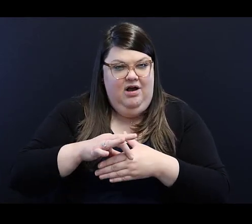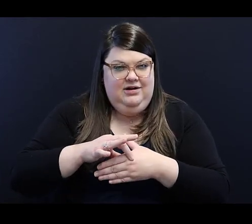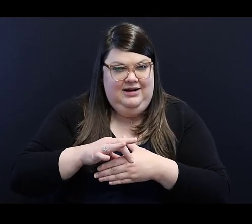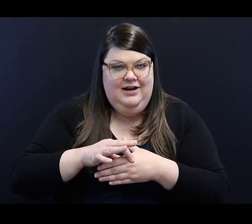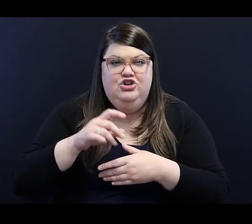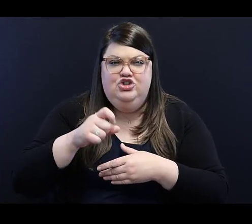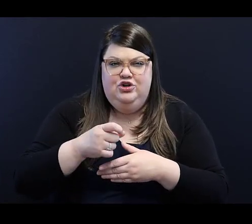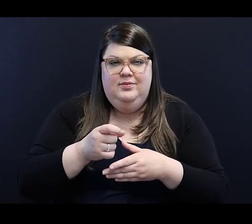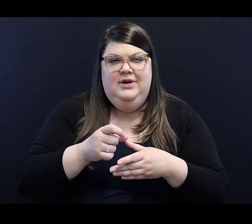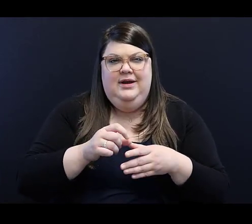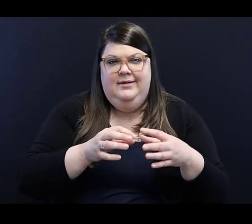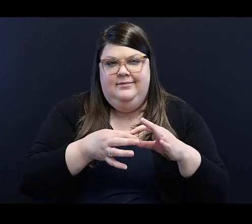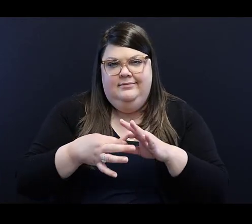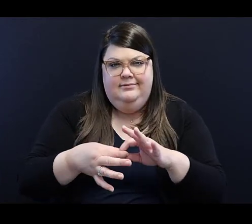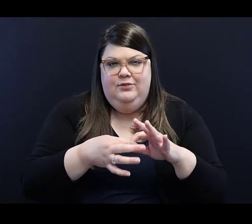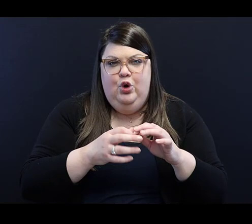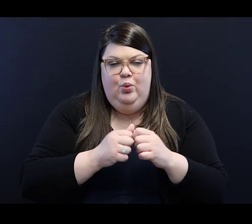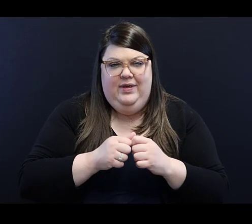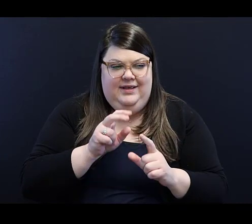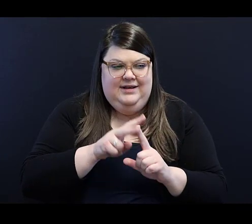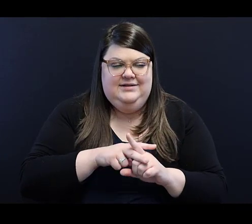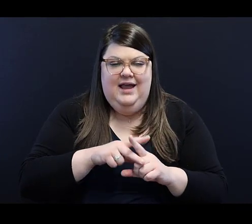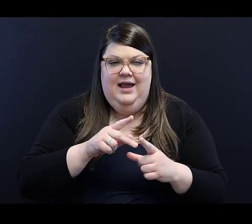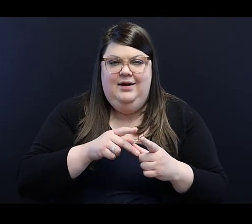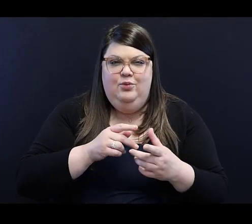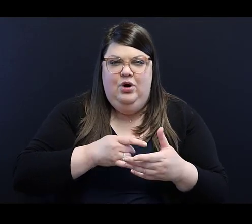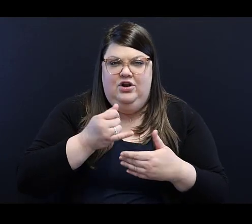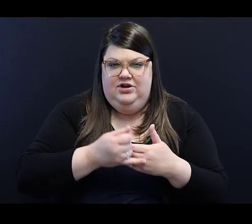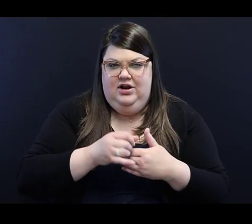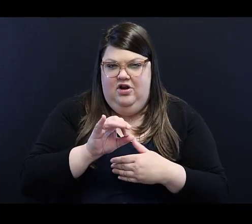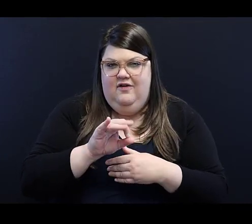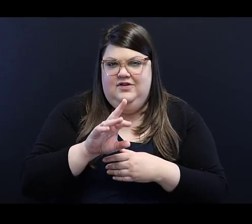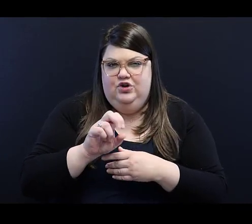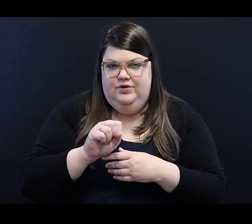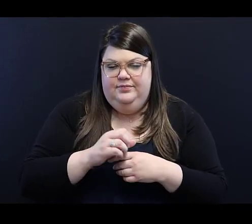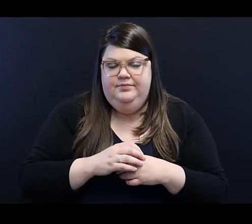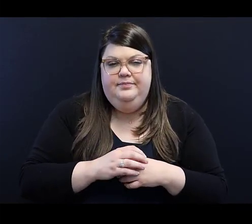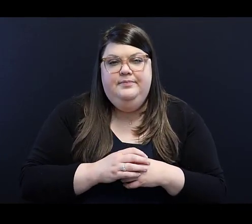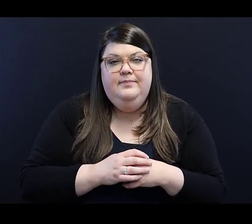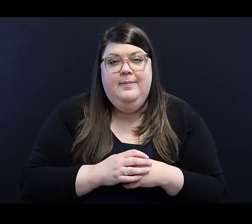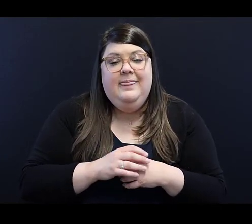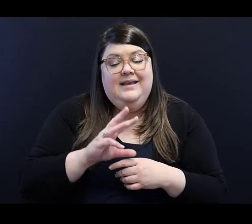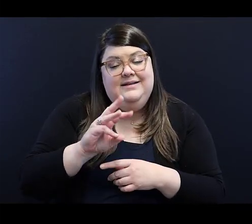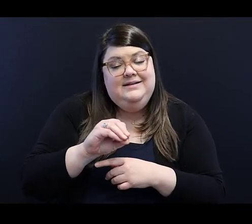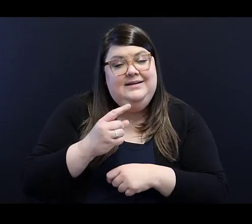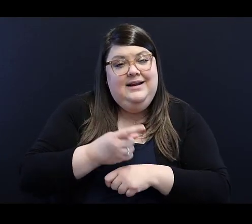with the assigned RSA project officer. At 60 days before the end of the grant